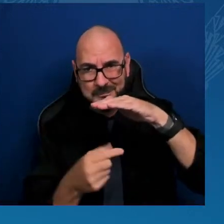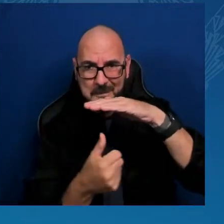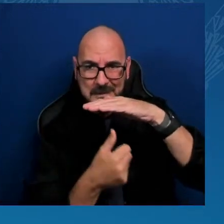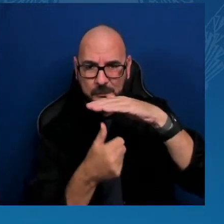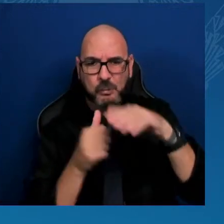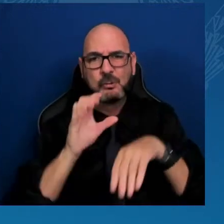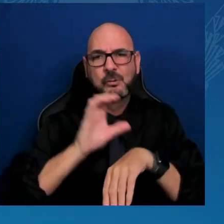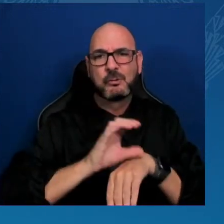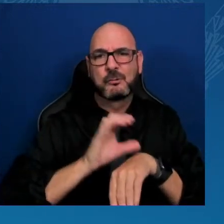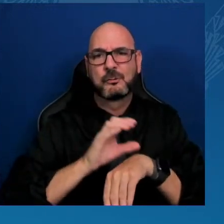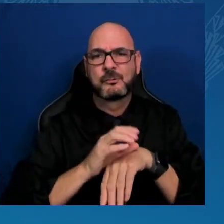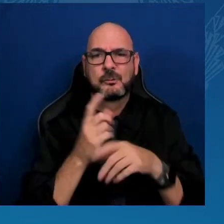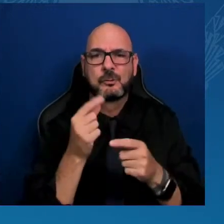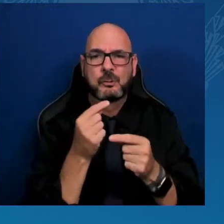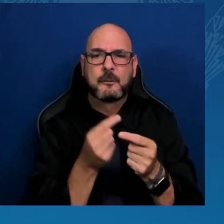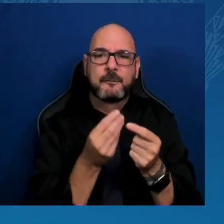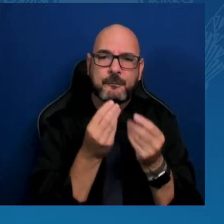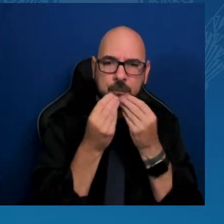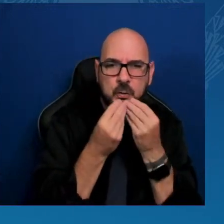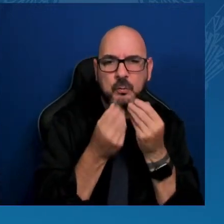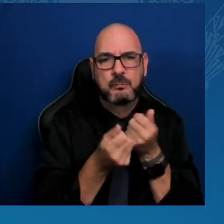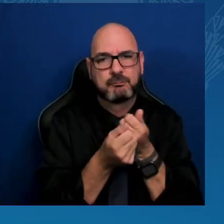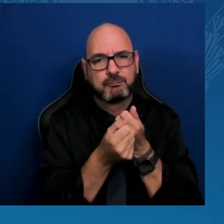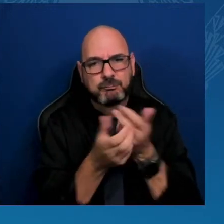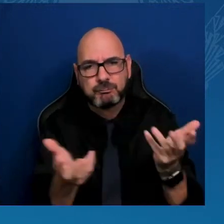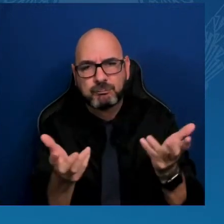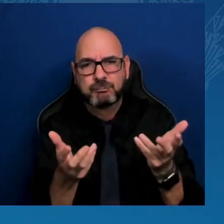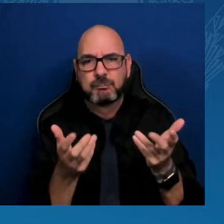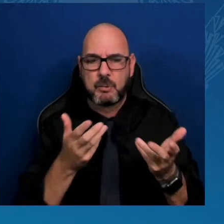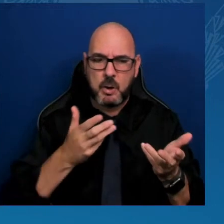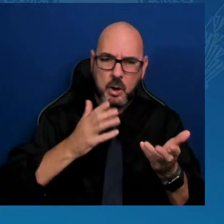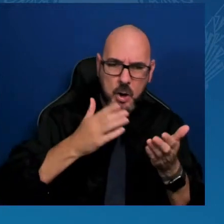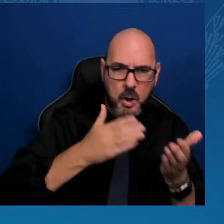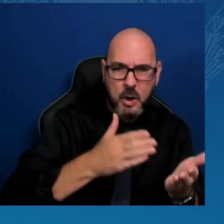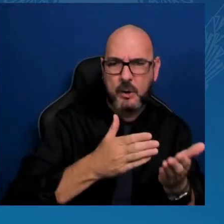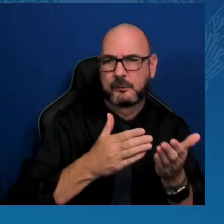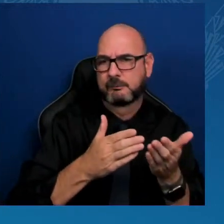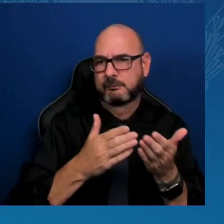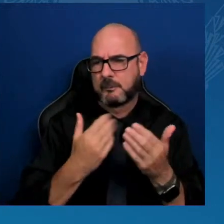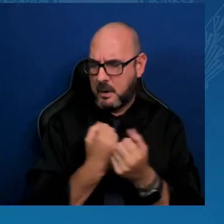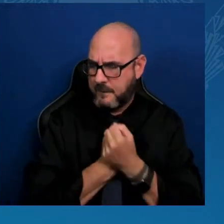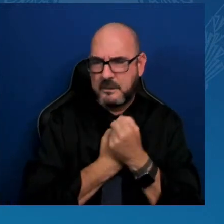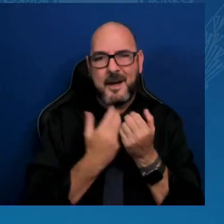So, that to quickly say that, for so many of us,